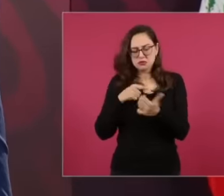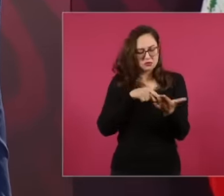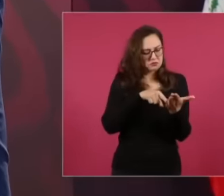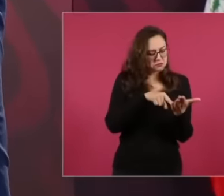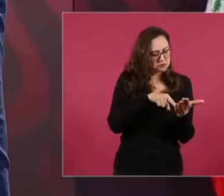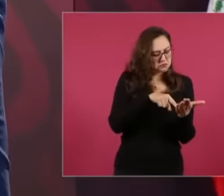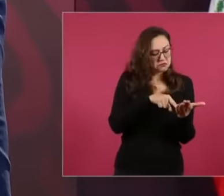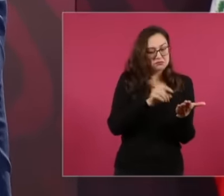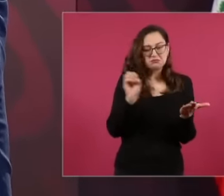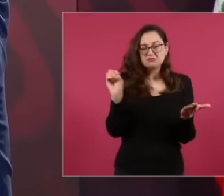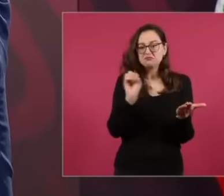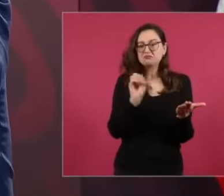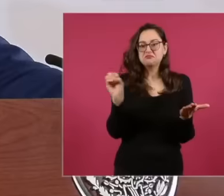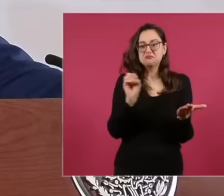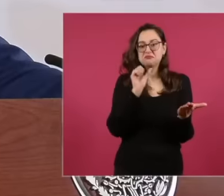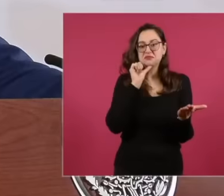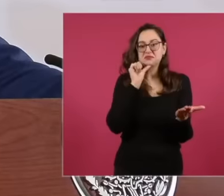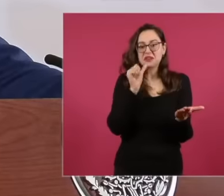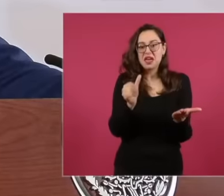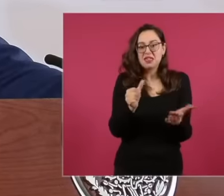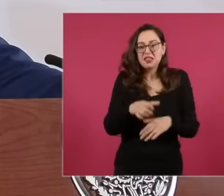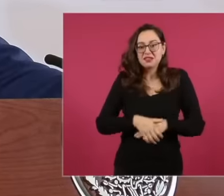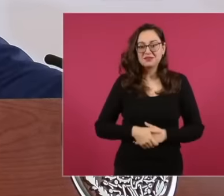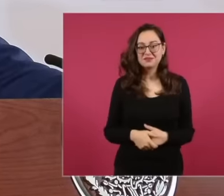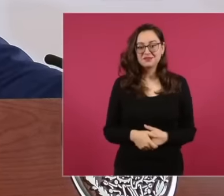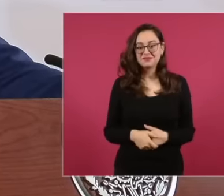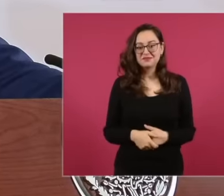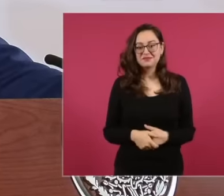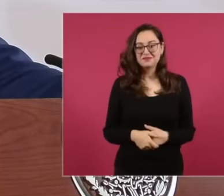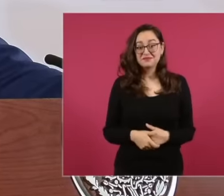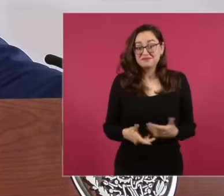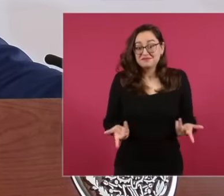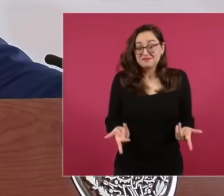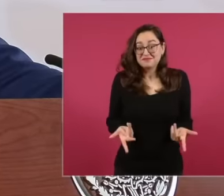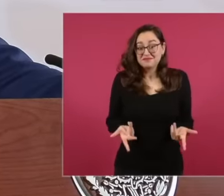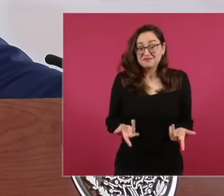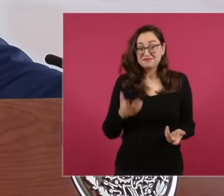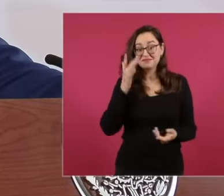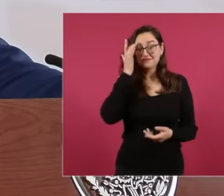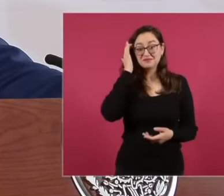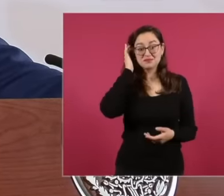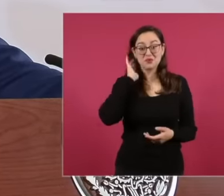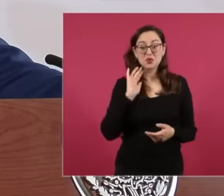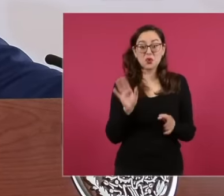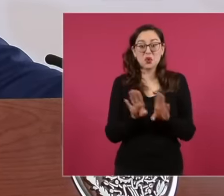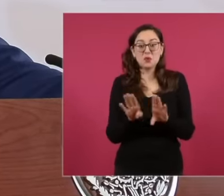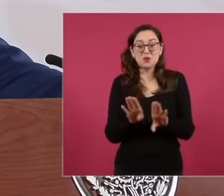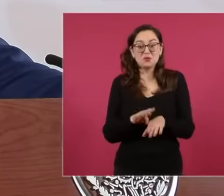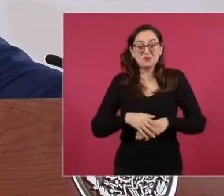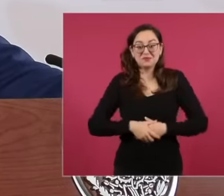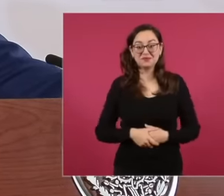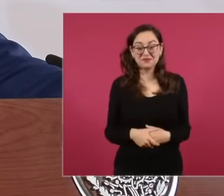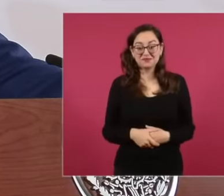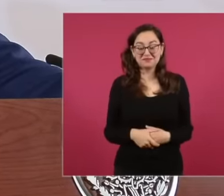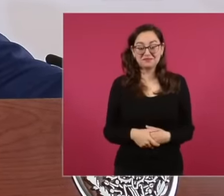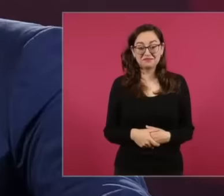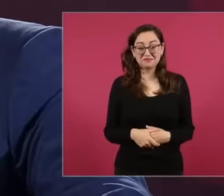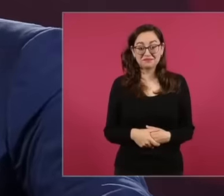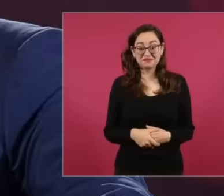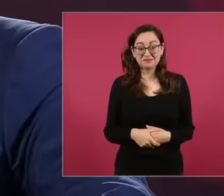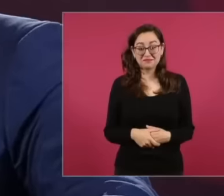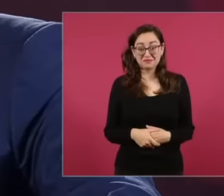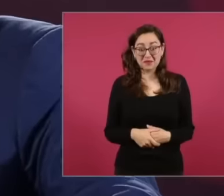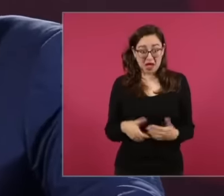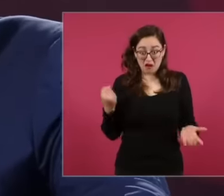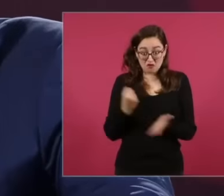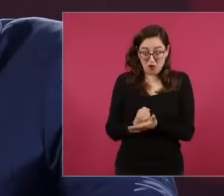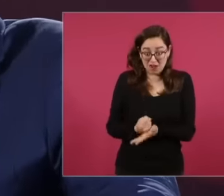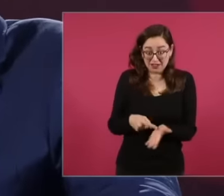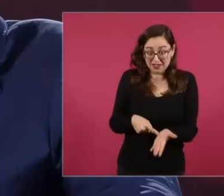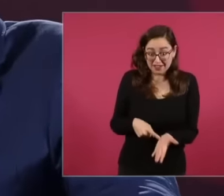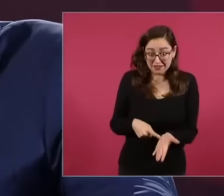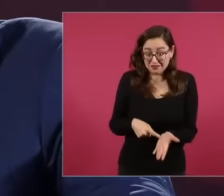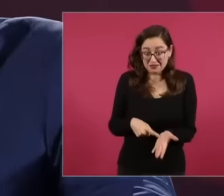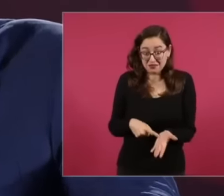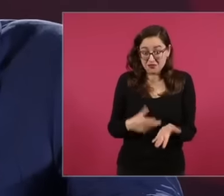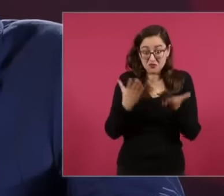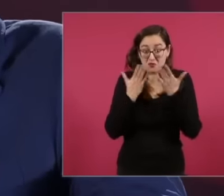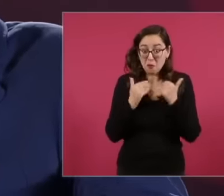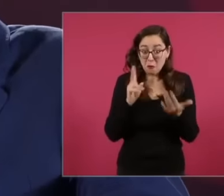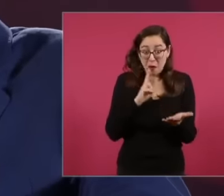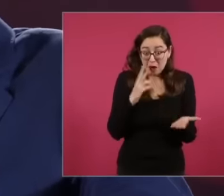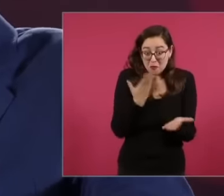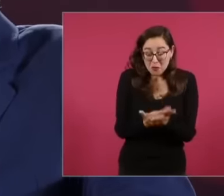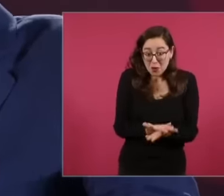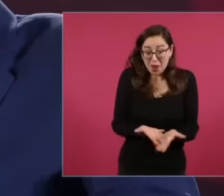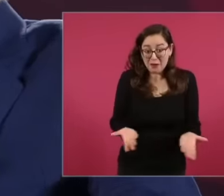evidence doesn't exist Well, we haven't been able to have the evidence but